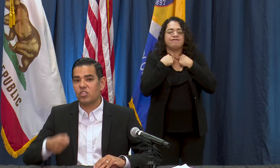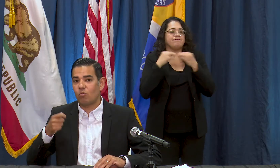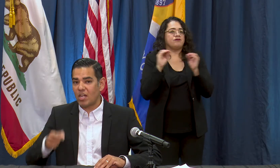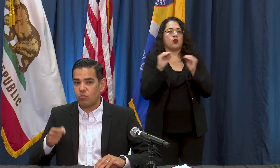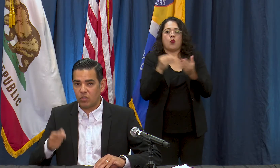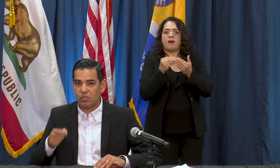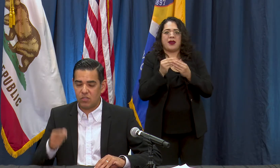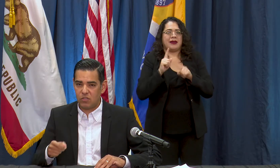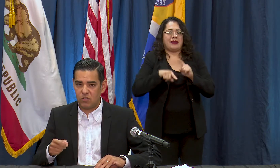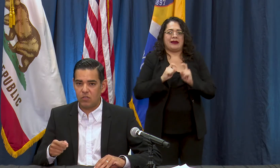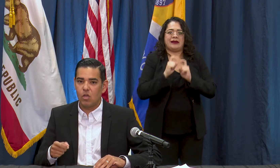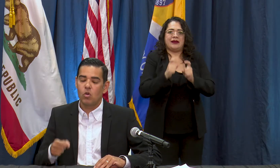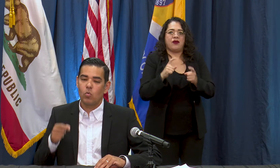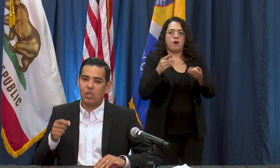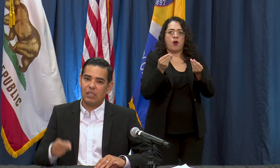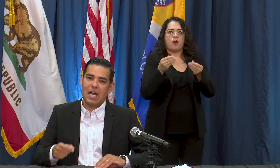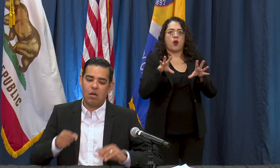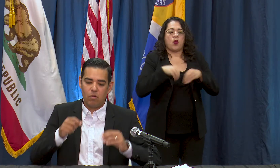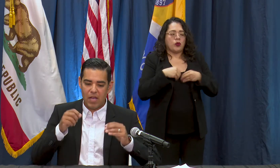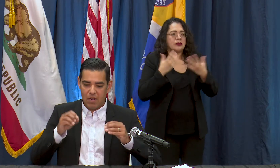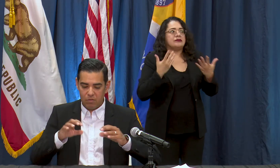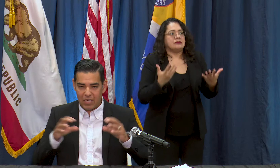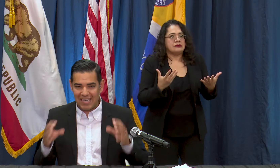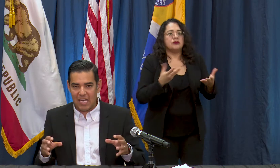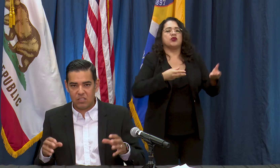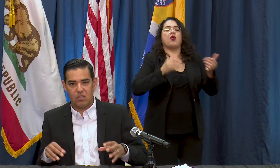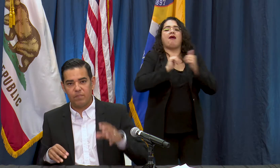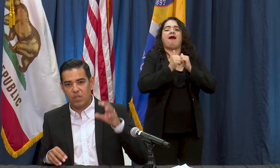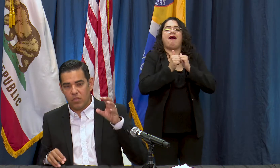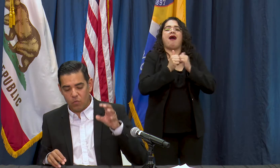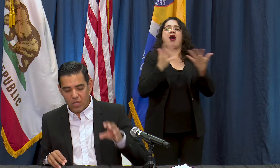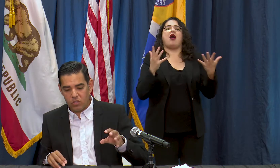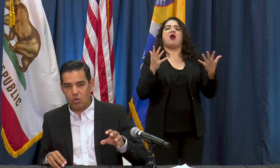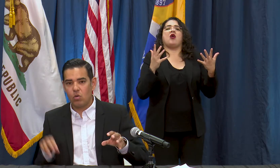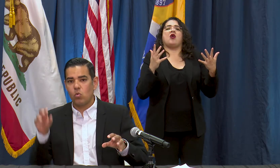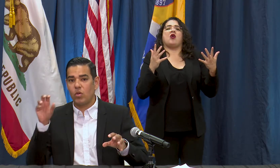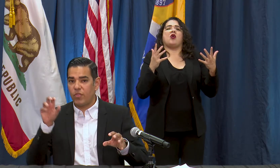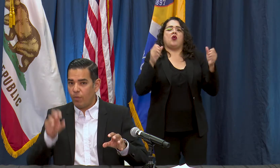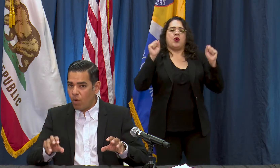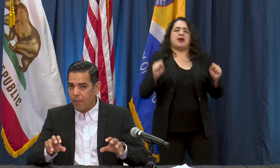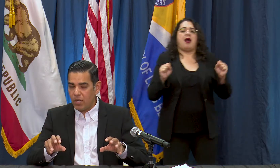direct rental assistance will allow and connect the renter with their property